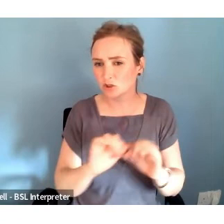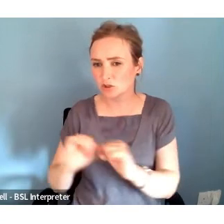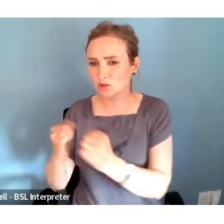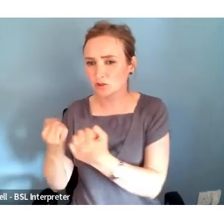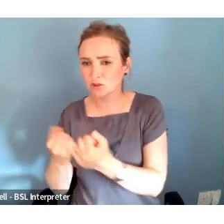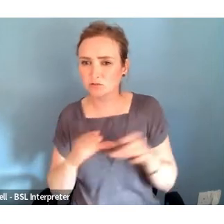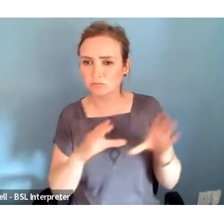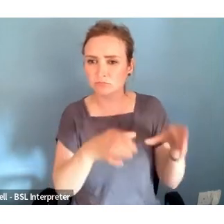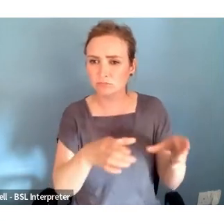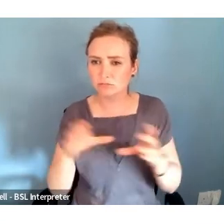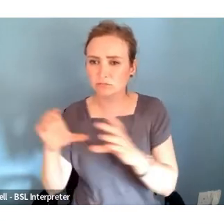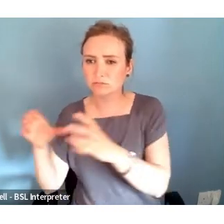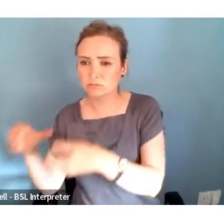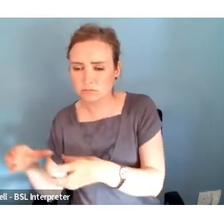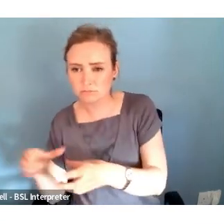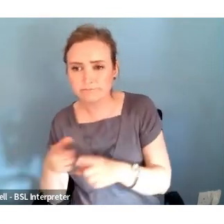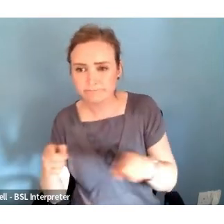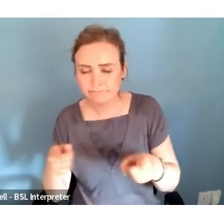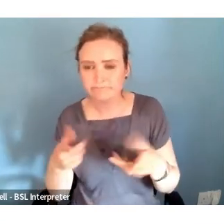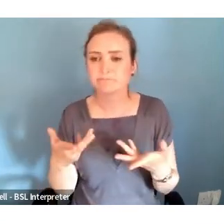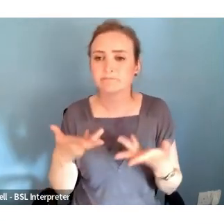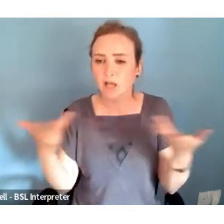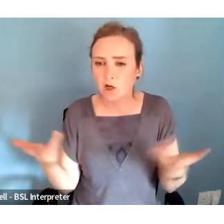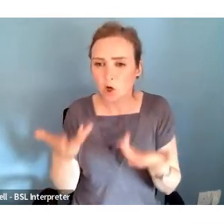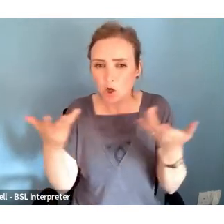encourage people to share vacancies out